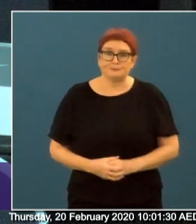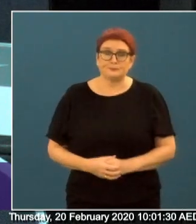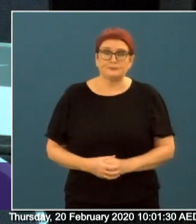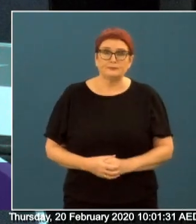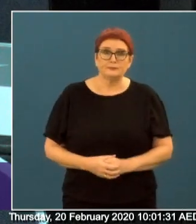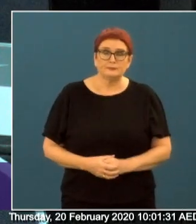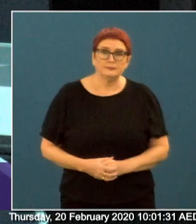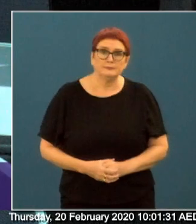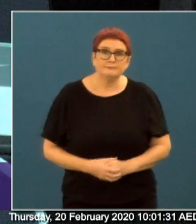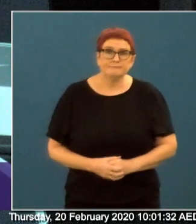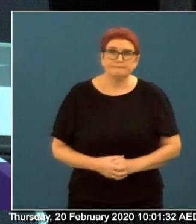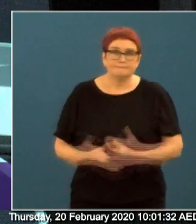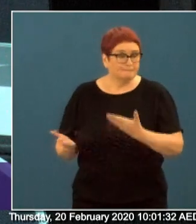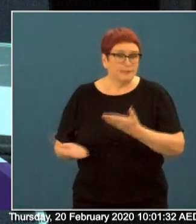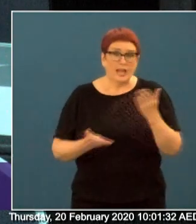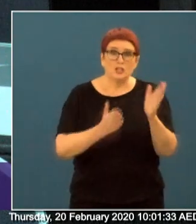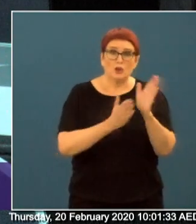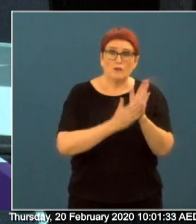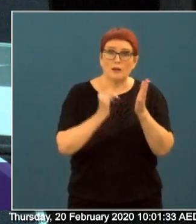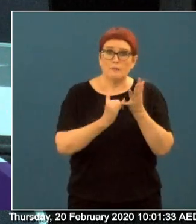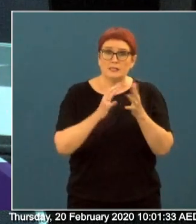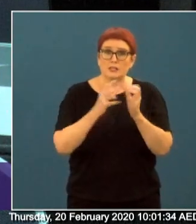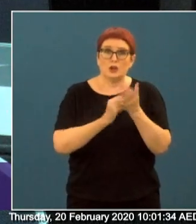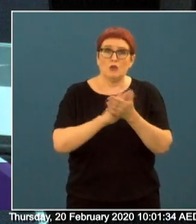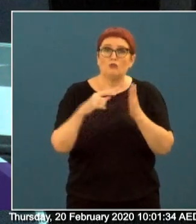I will hand over to Ms Wright, who's taking Professor Leeder's evidence.